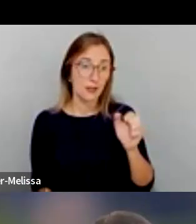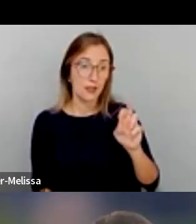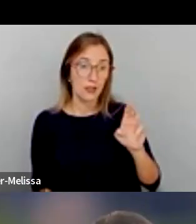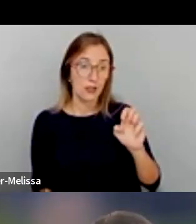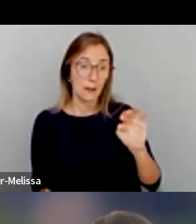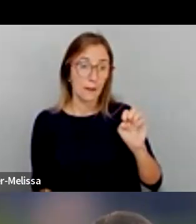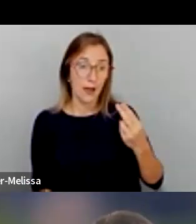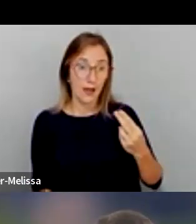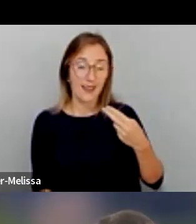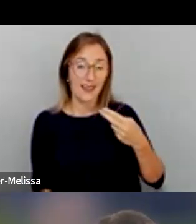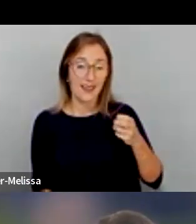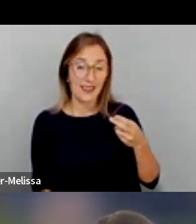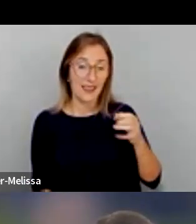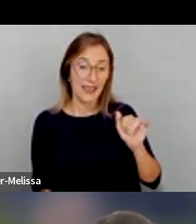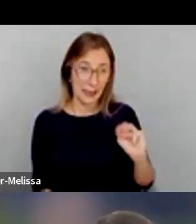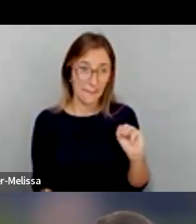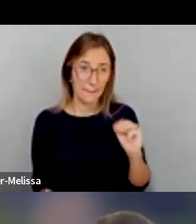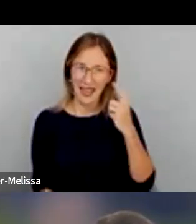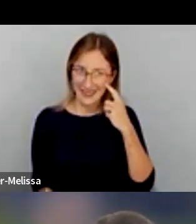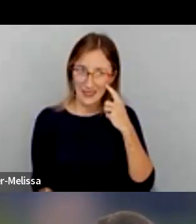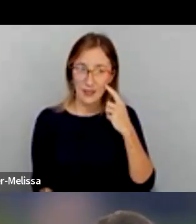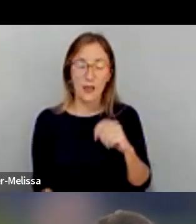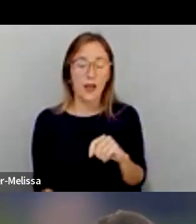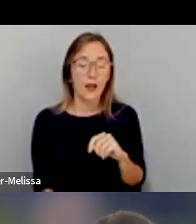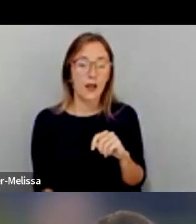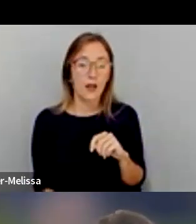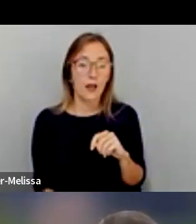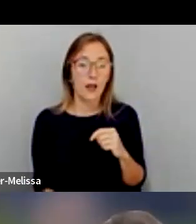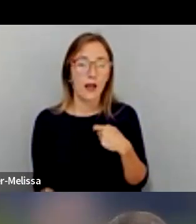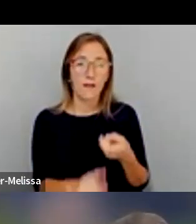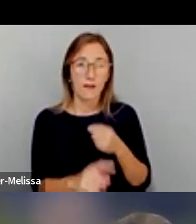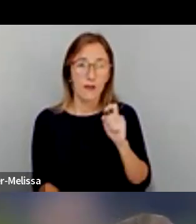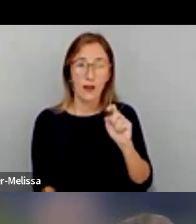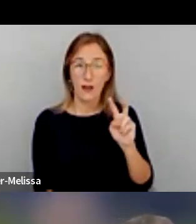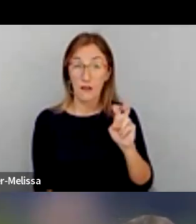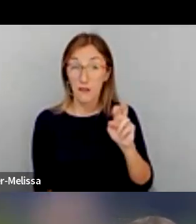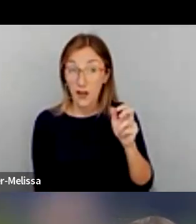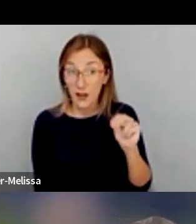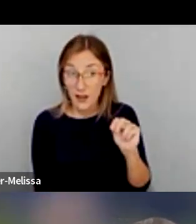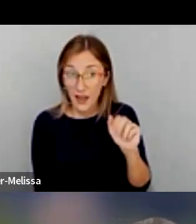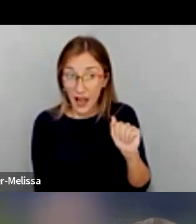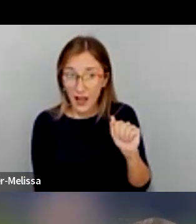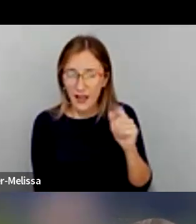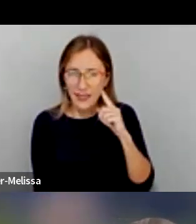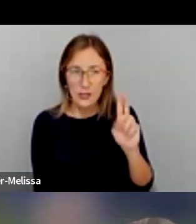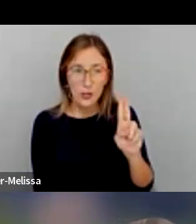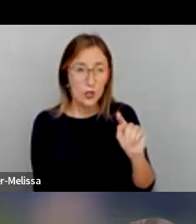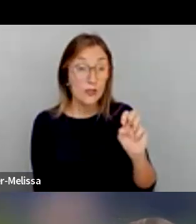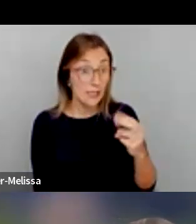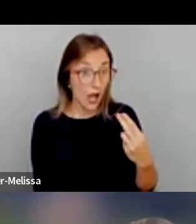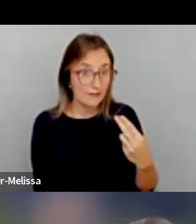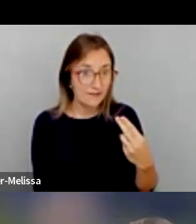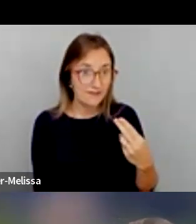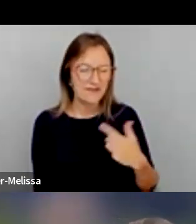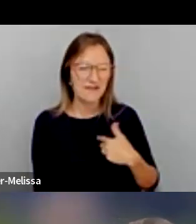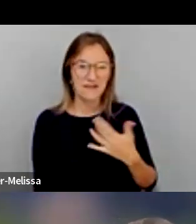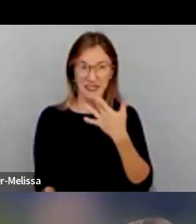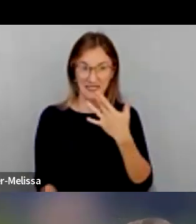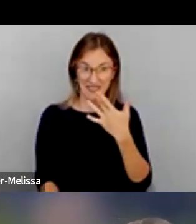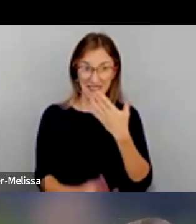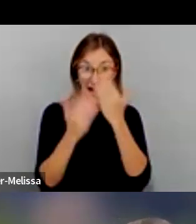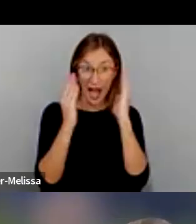He has not.